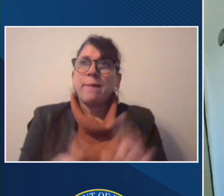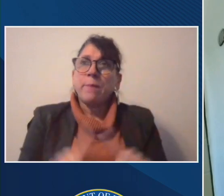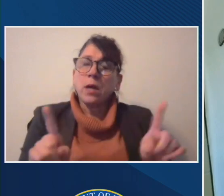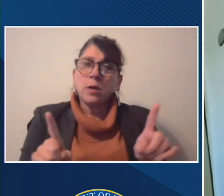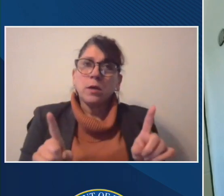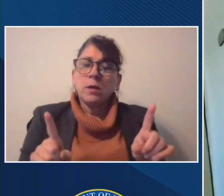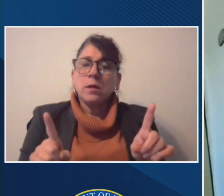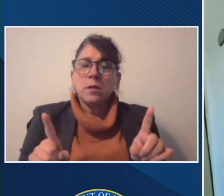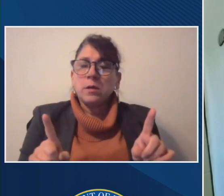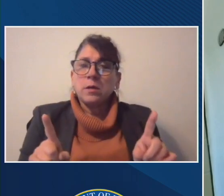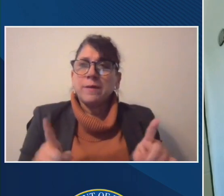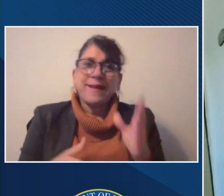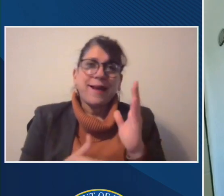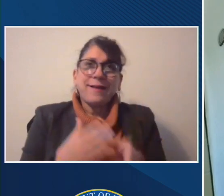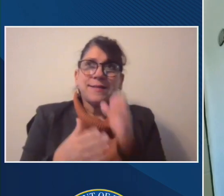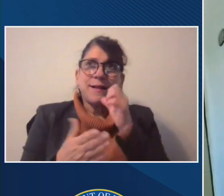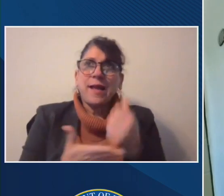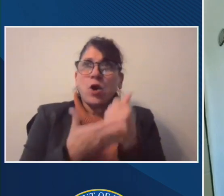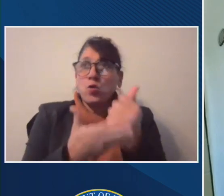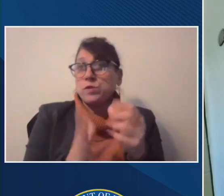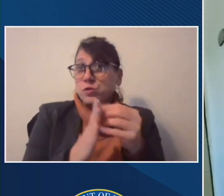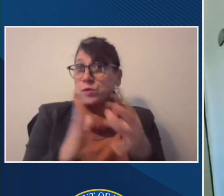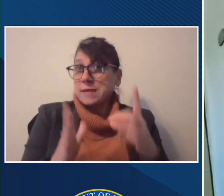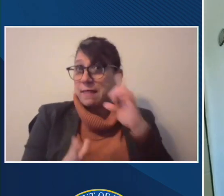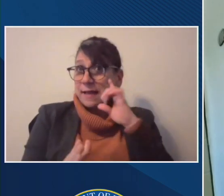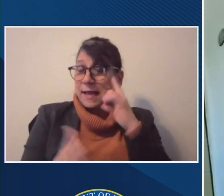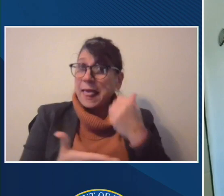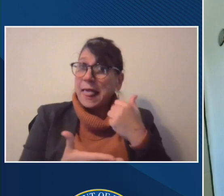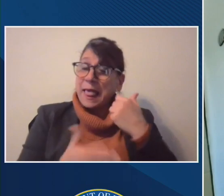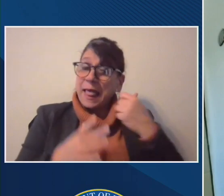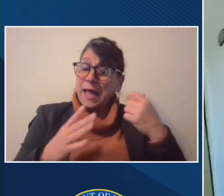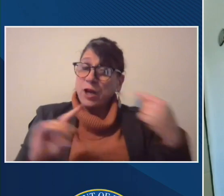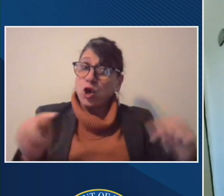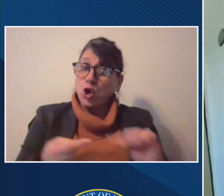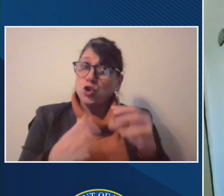helps students. I think it hurts students and it hurts the schools. Thank you.